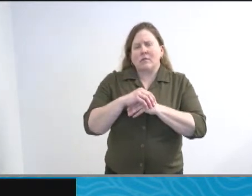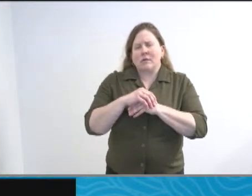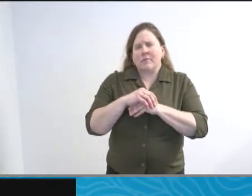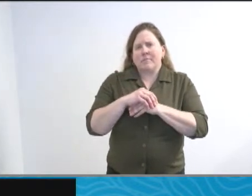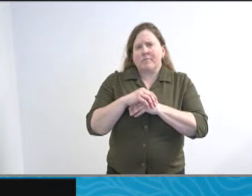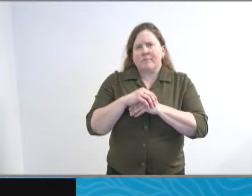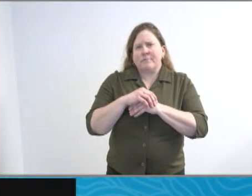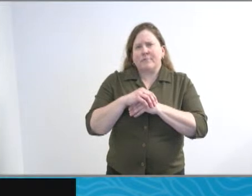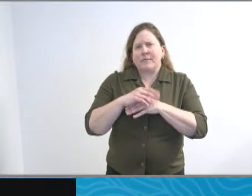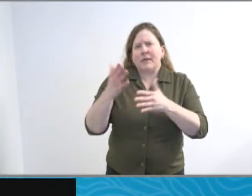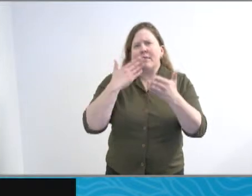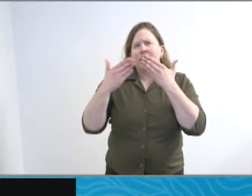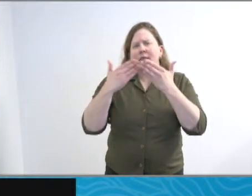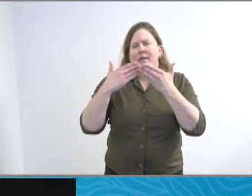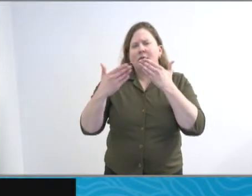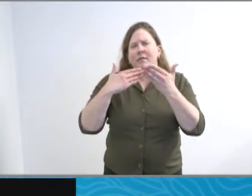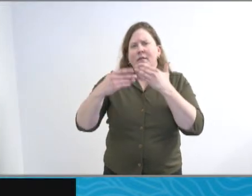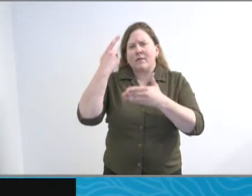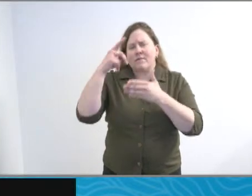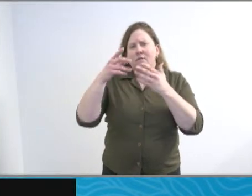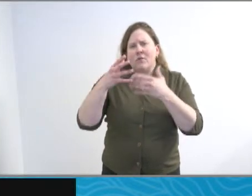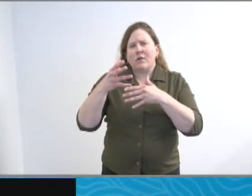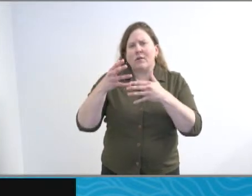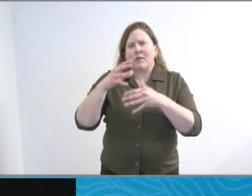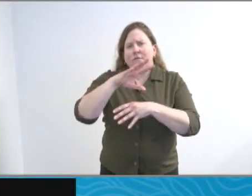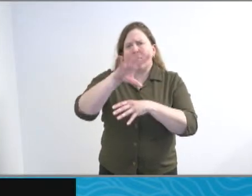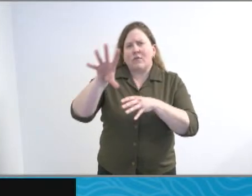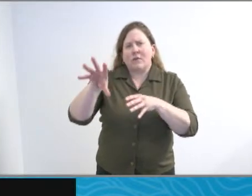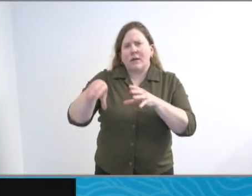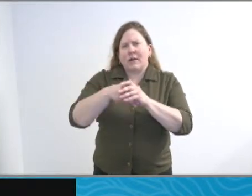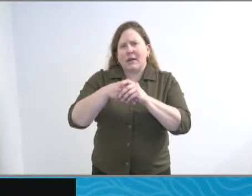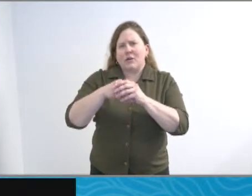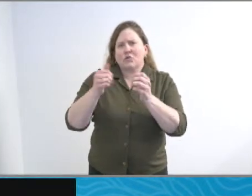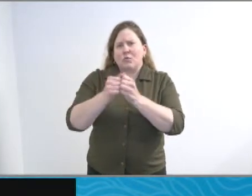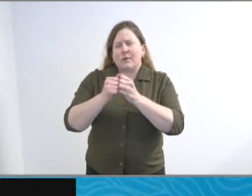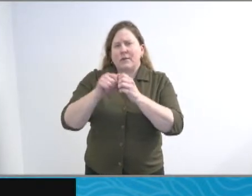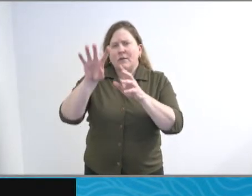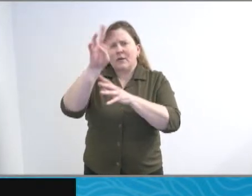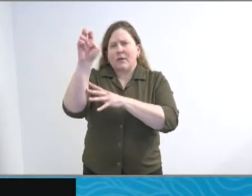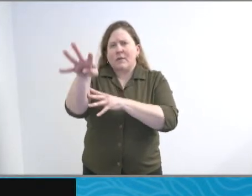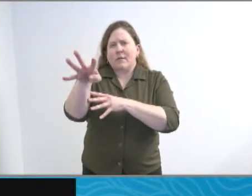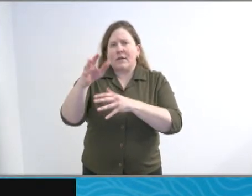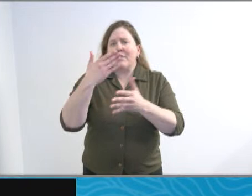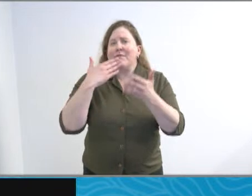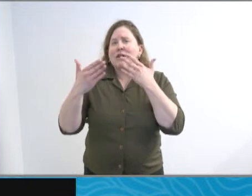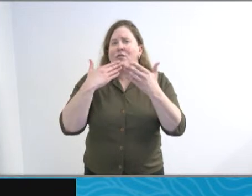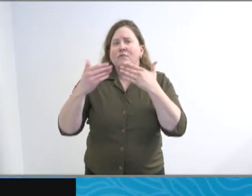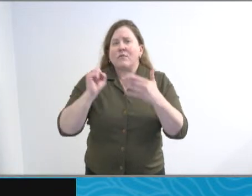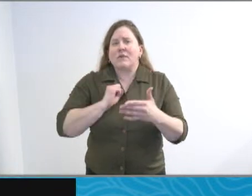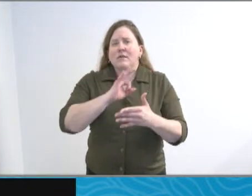Thank you for those of you that en engaged in many of our surveys, thank you to our staff who engaged